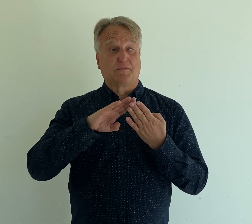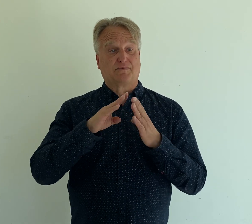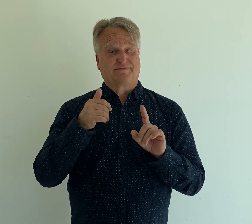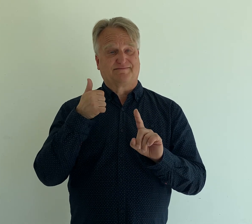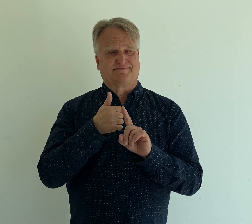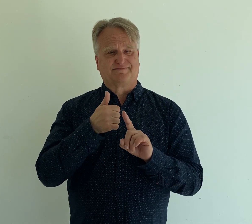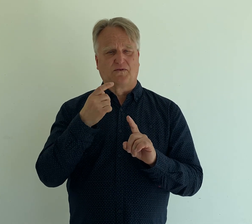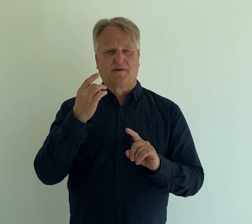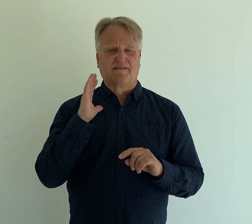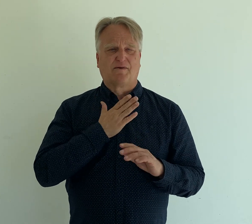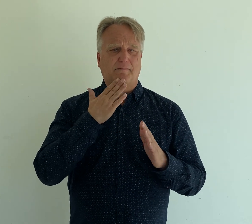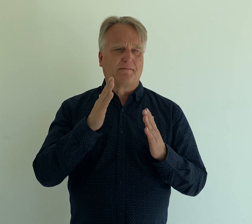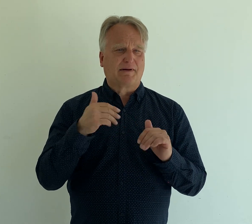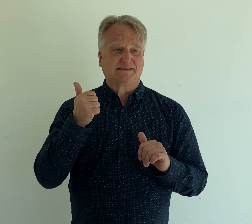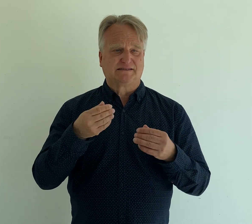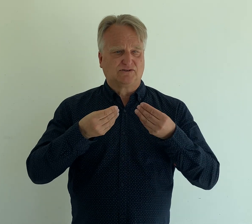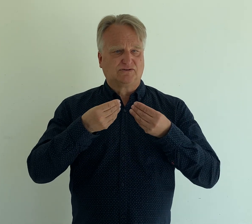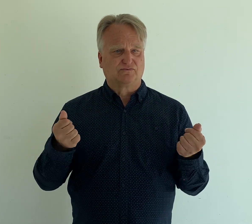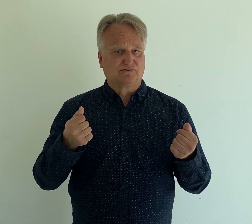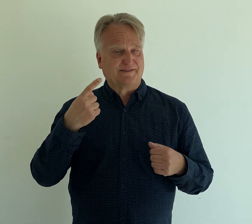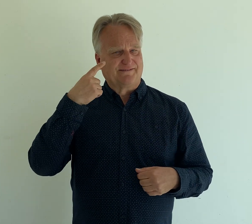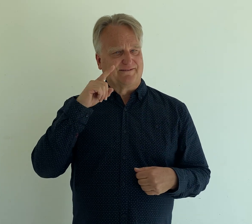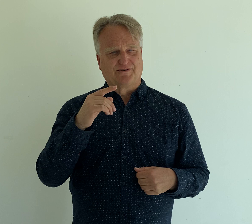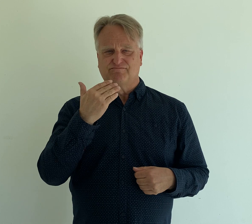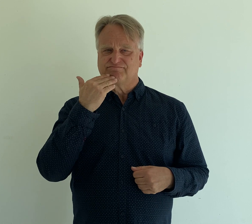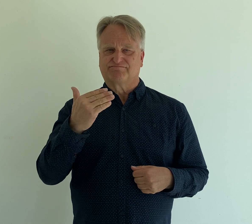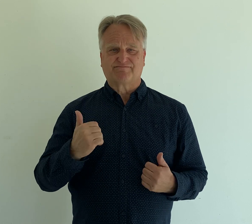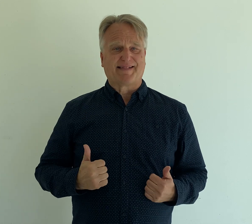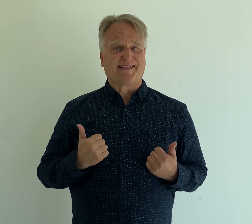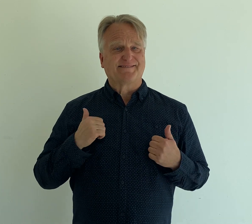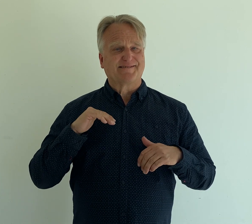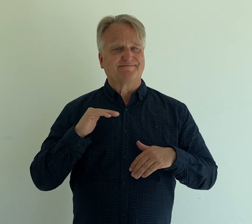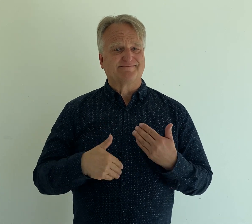Indeed, the Deaf community is the best solution created by Deaf people for effective living.